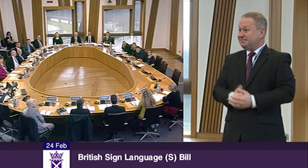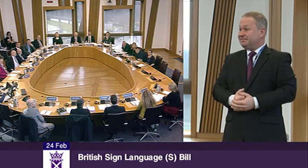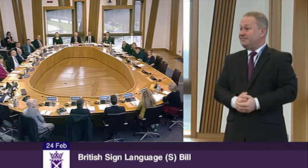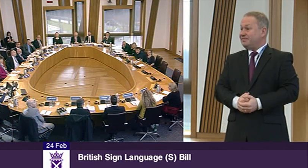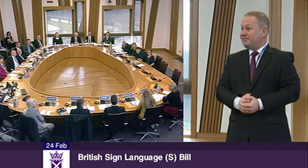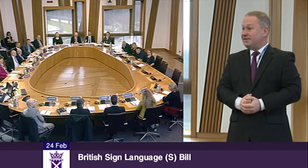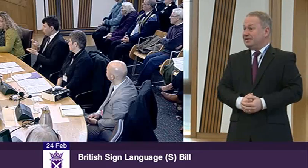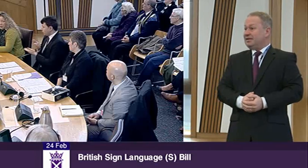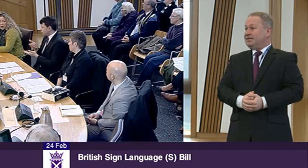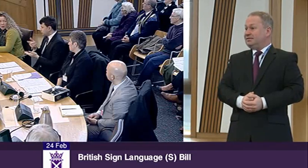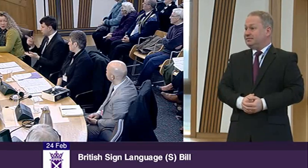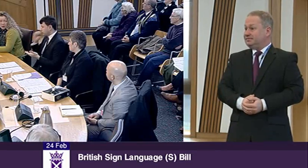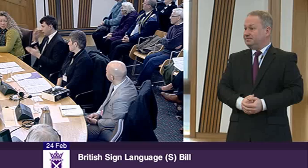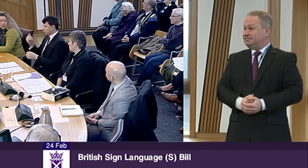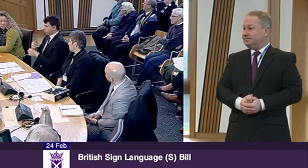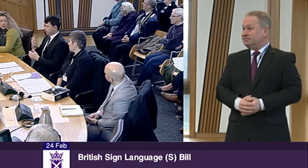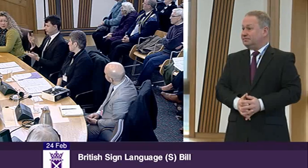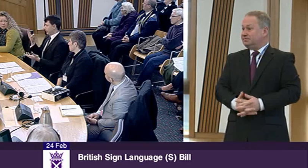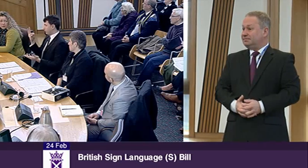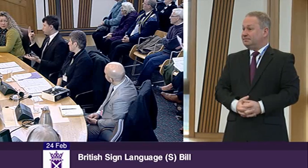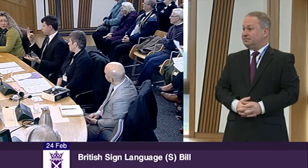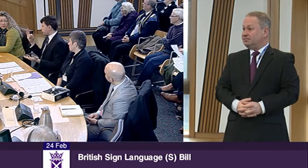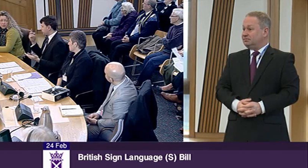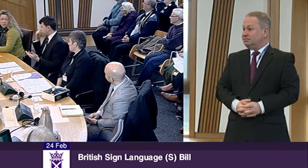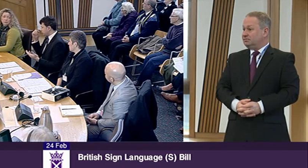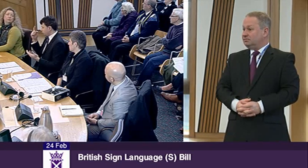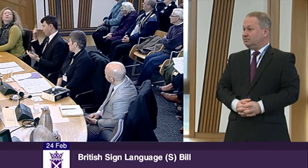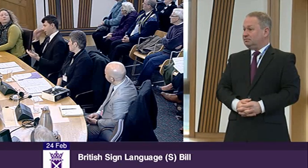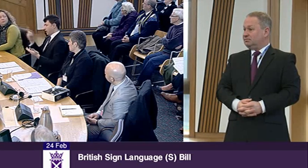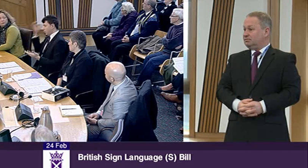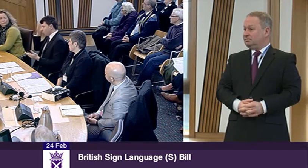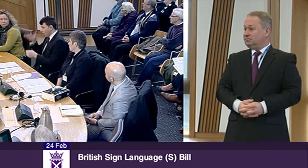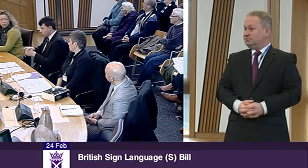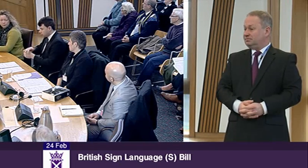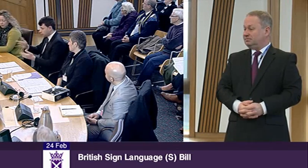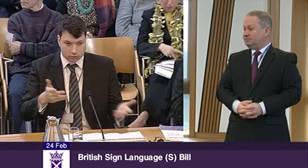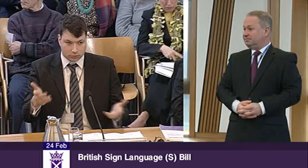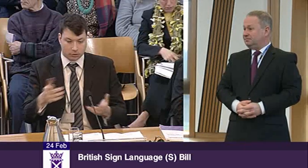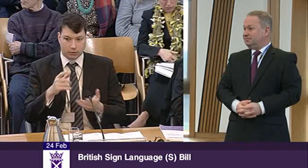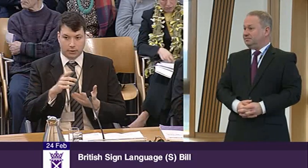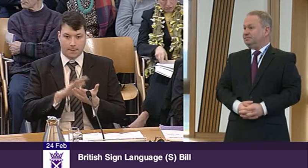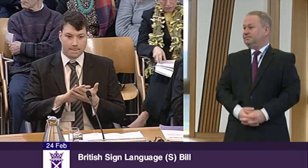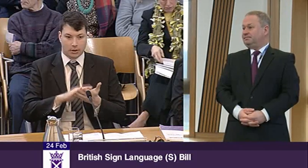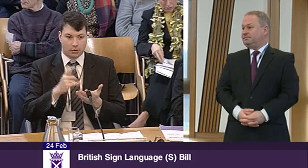Alan Drew: Local consultation is good, but we have to consider the potential of people